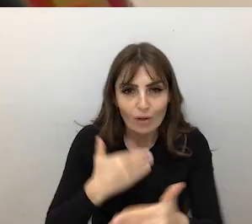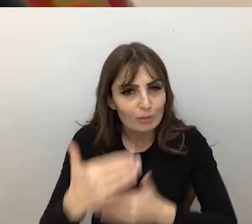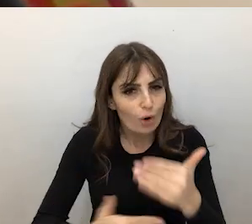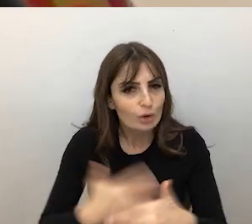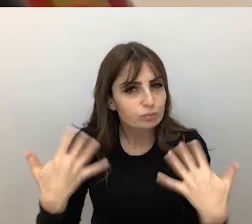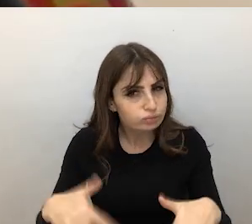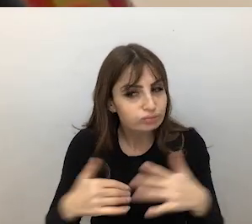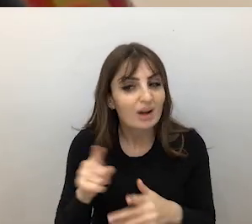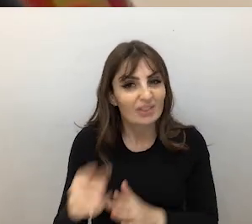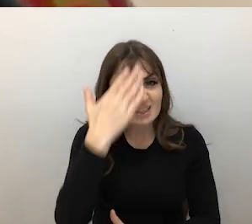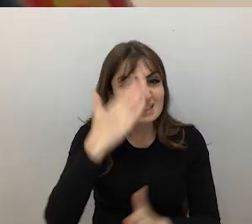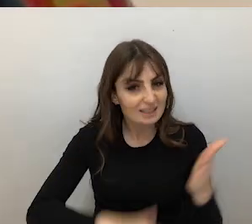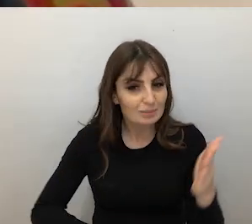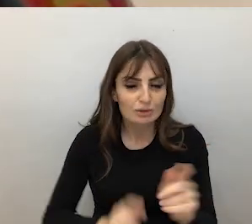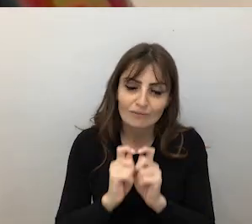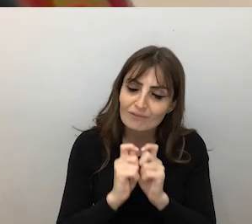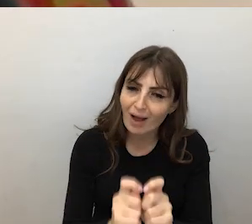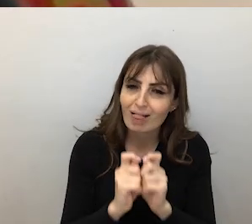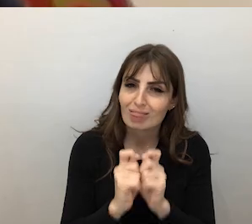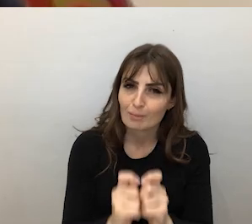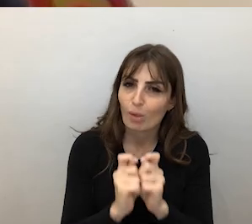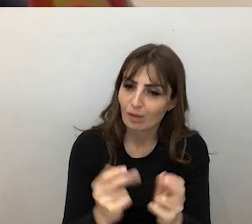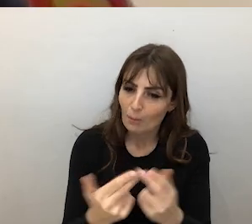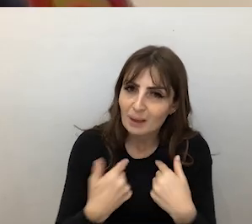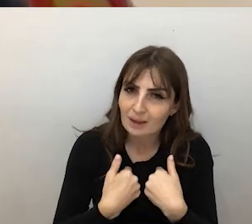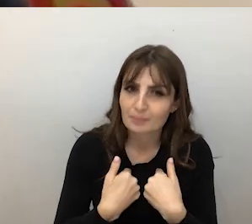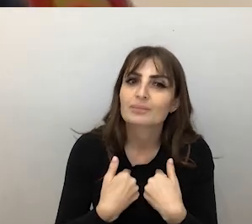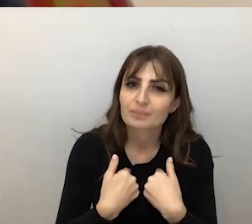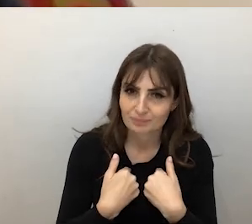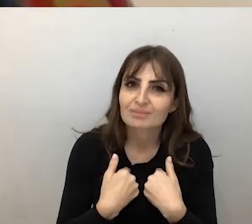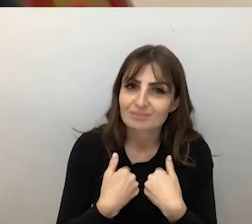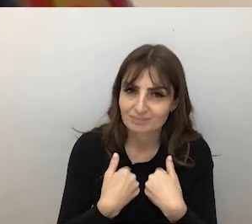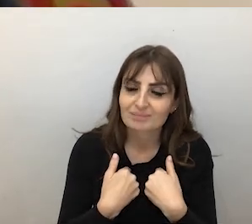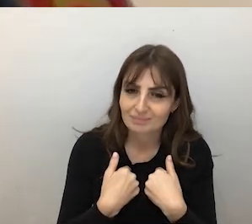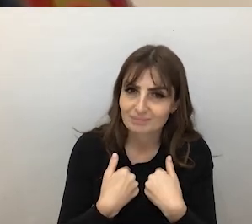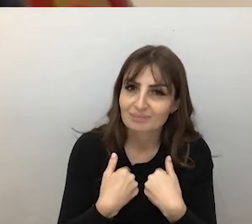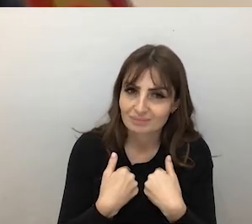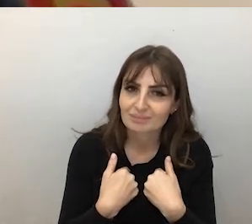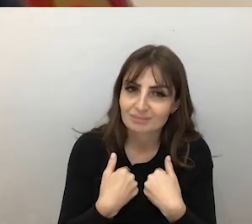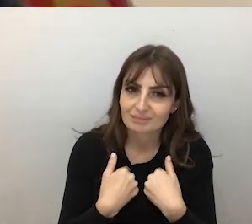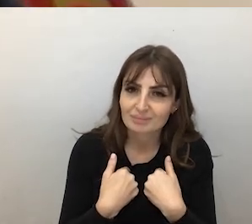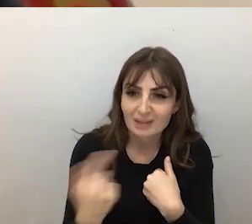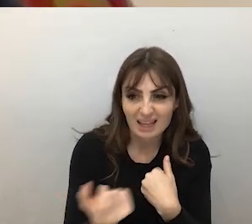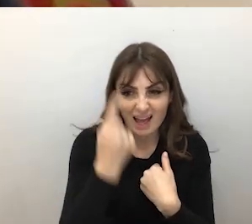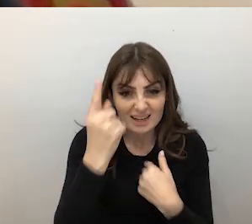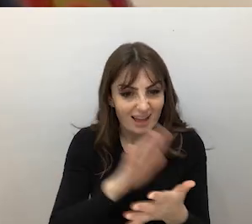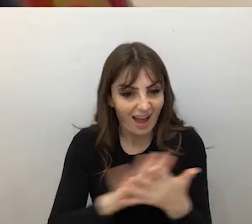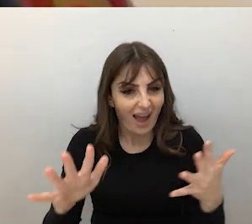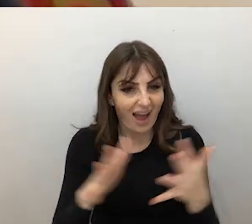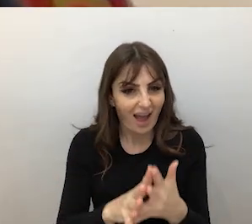this experience was invaluable to me in understanding how it is from the side of the